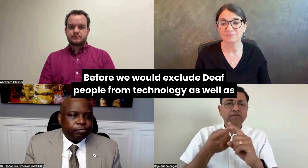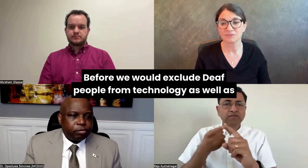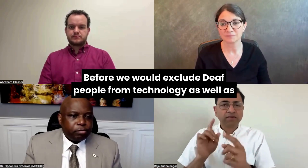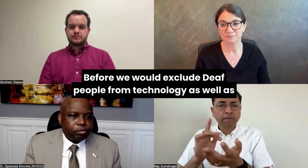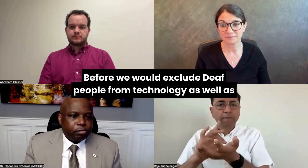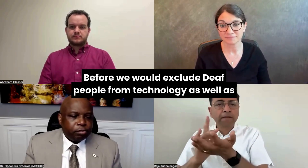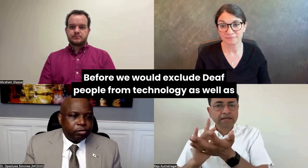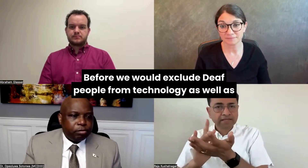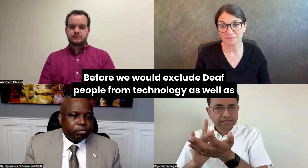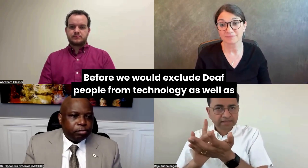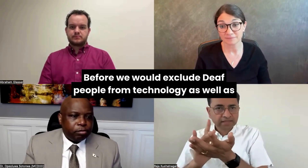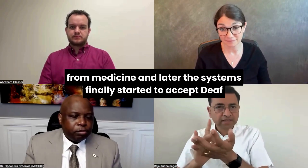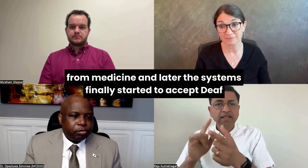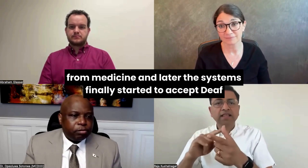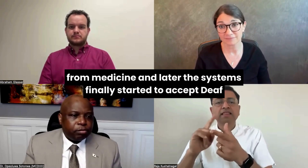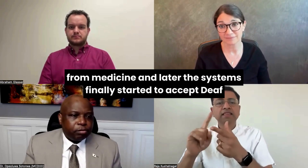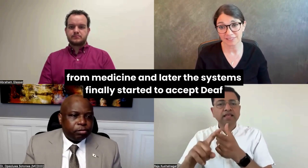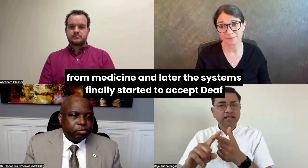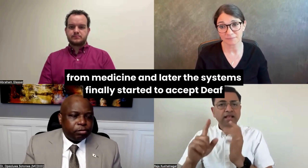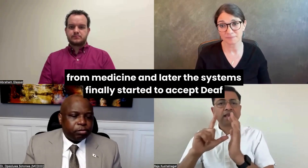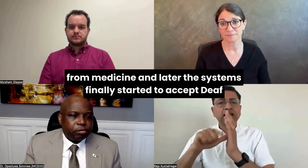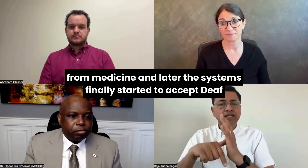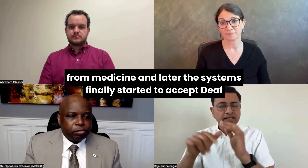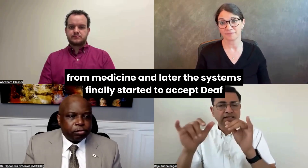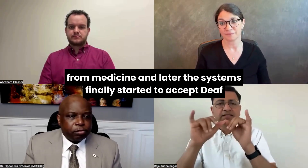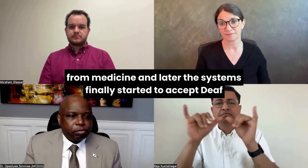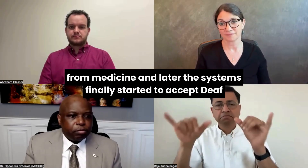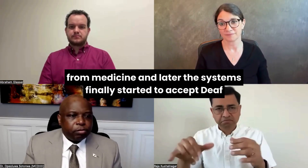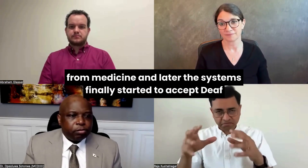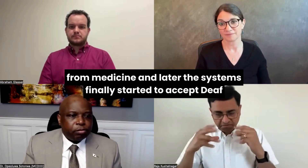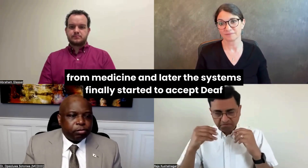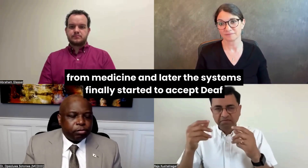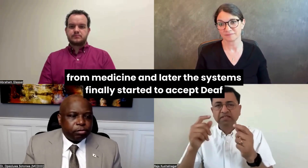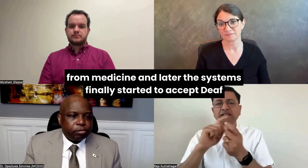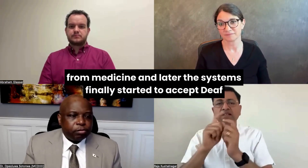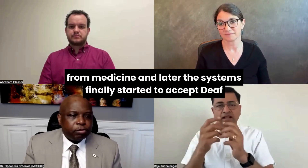from medicine and later the systems finally started to accept Deaf